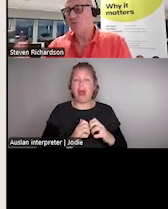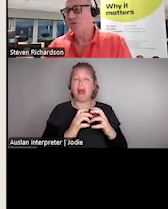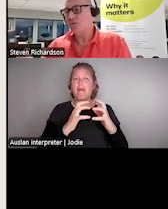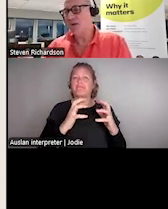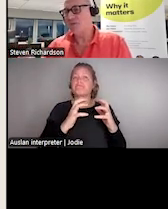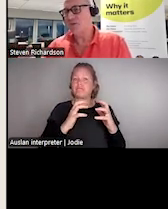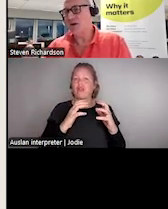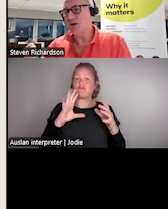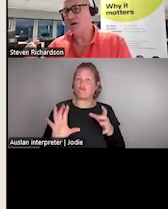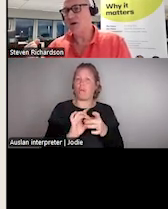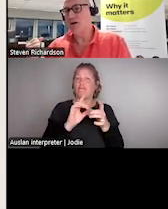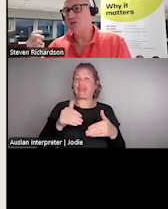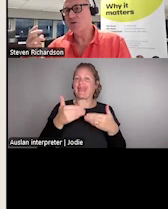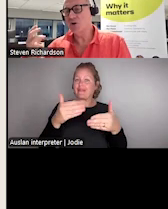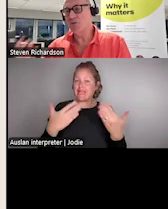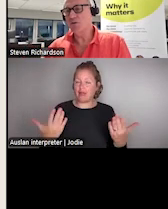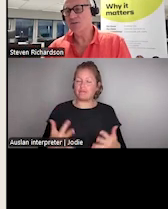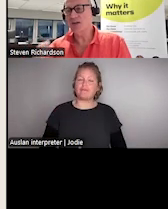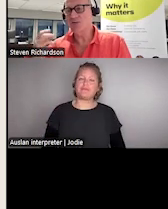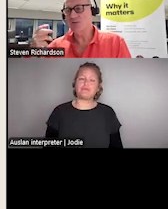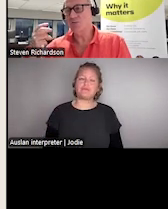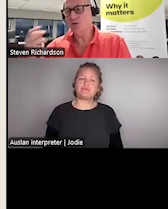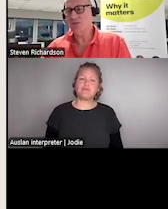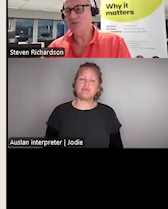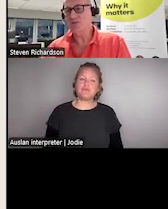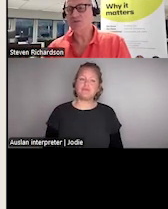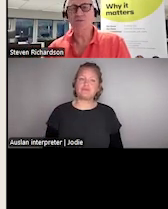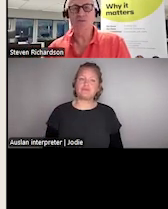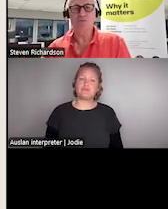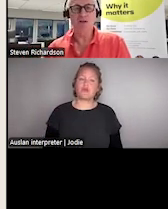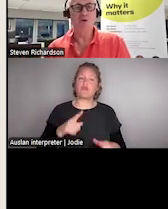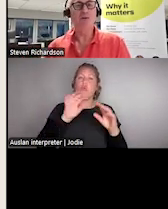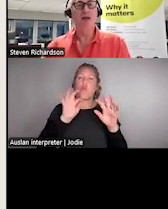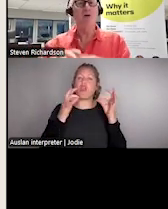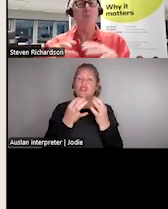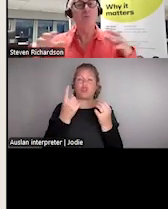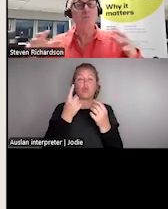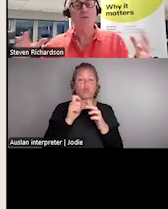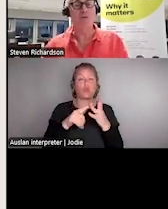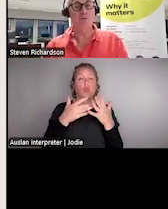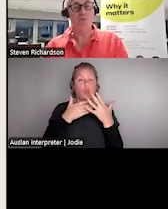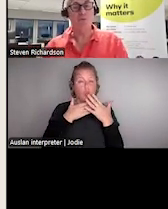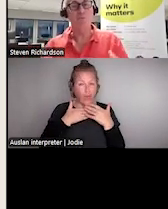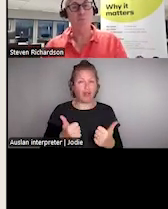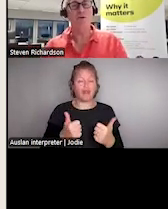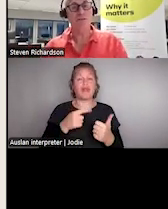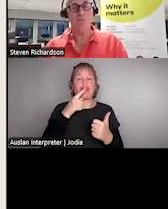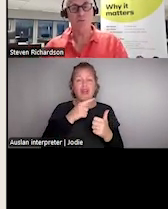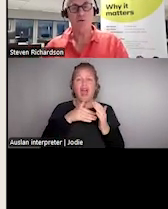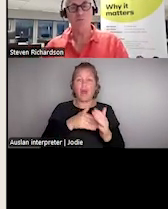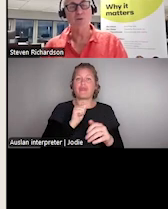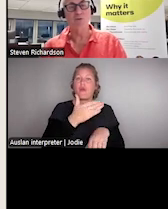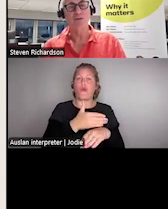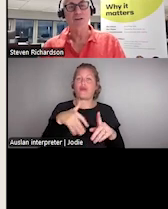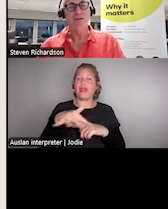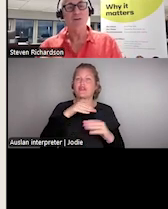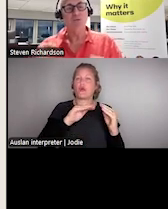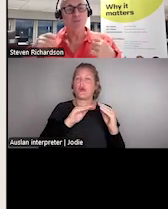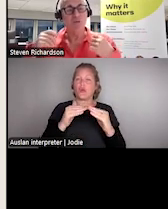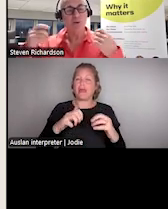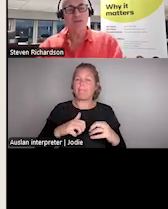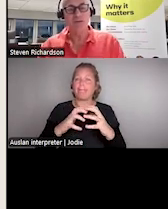Also, organisations that do this well help build the community, workplace community as well. As an